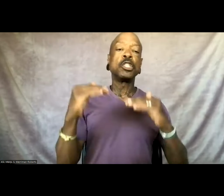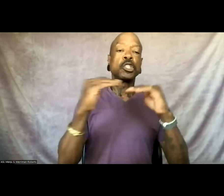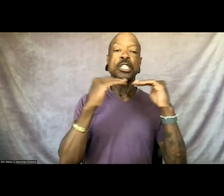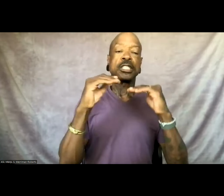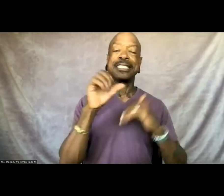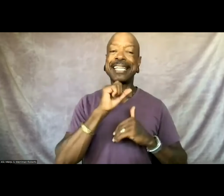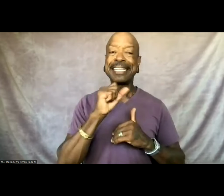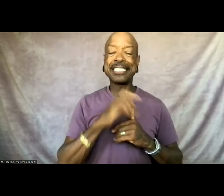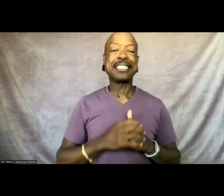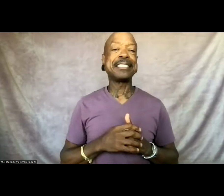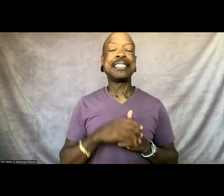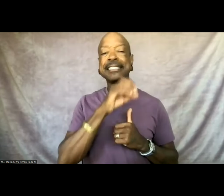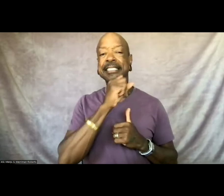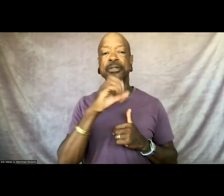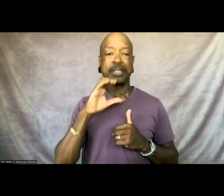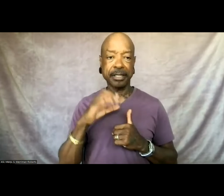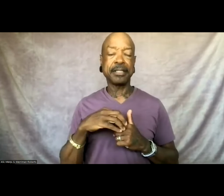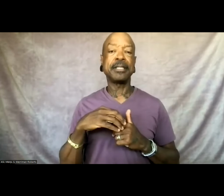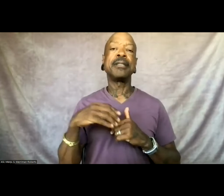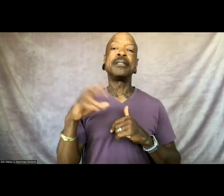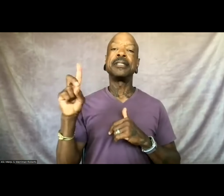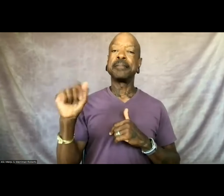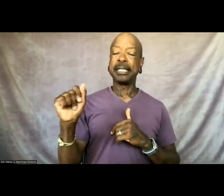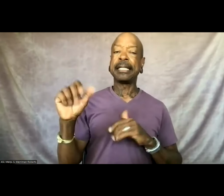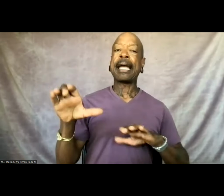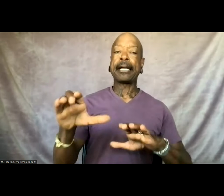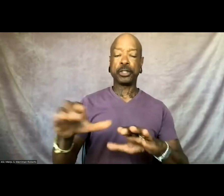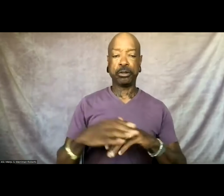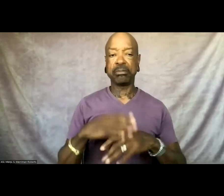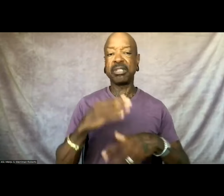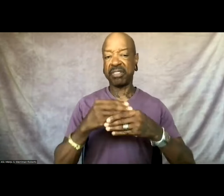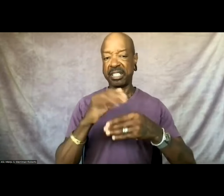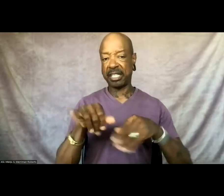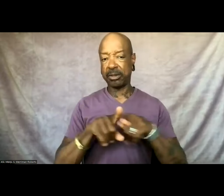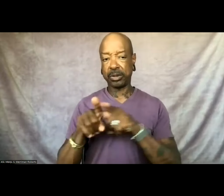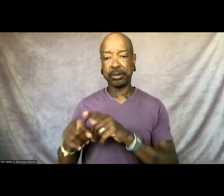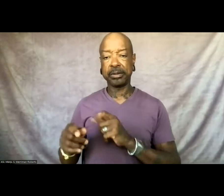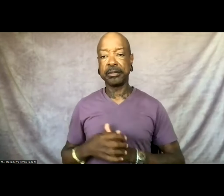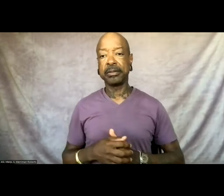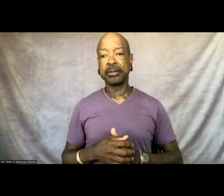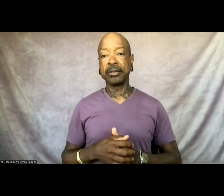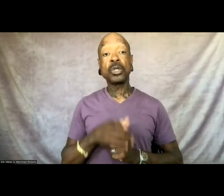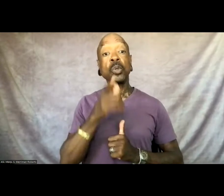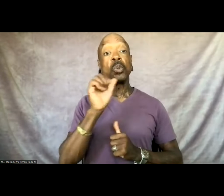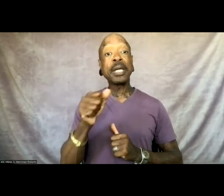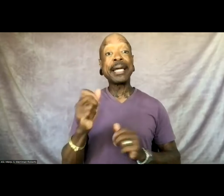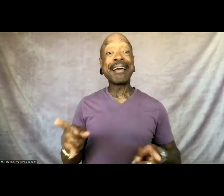're encouraging people to share it. And then I did o --